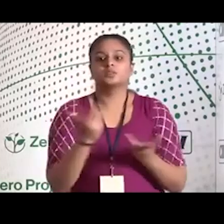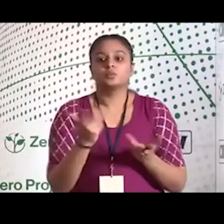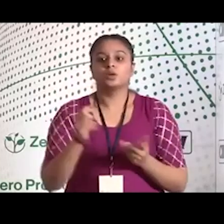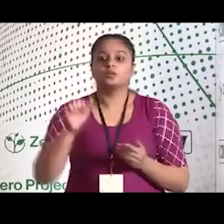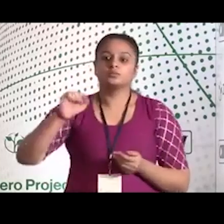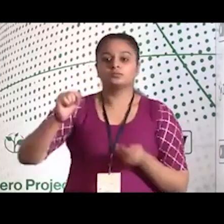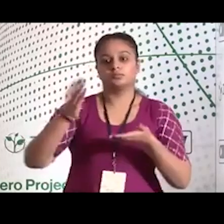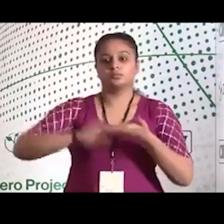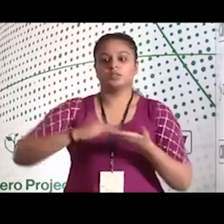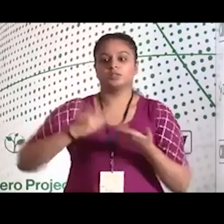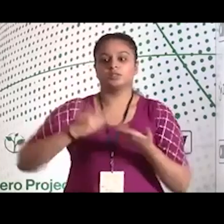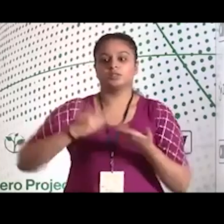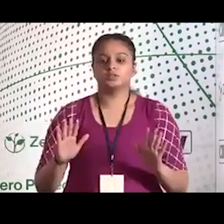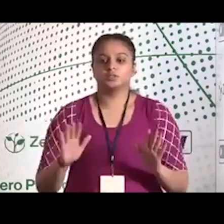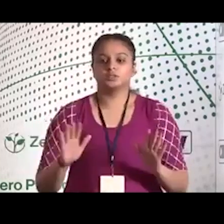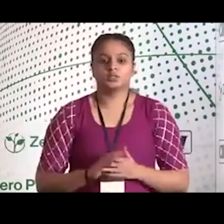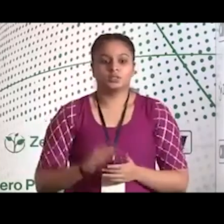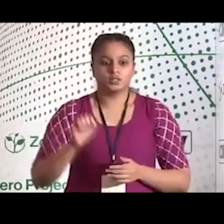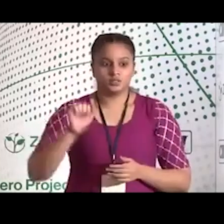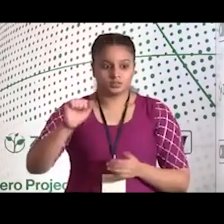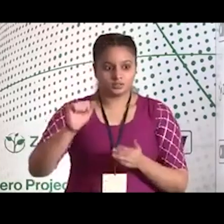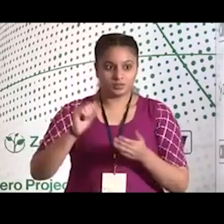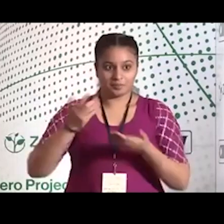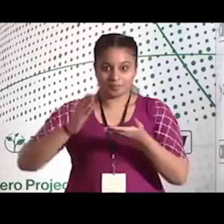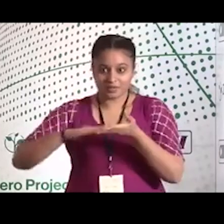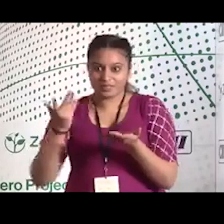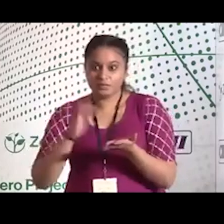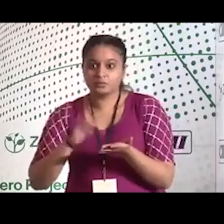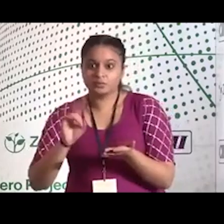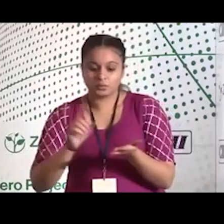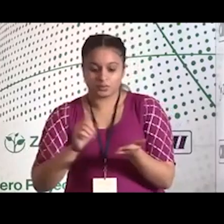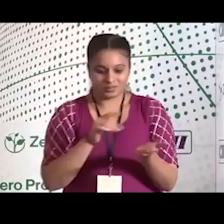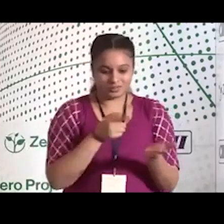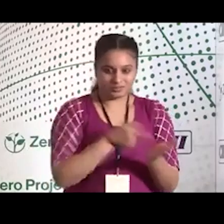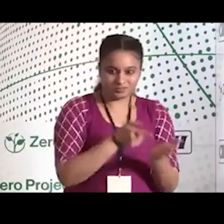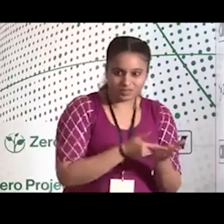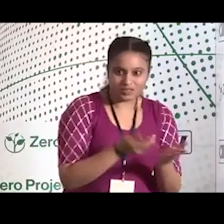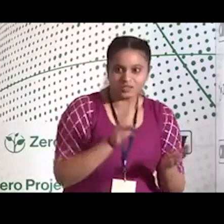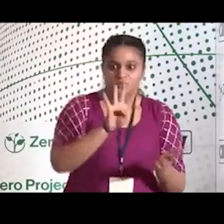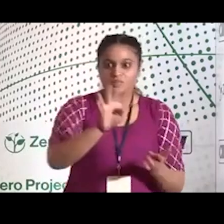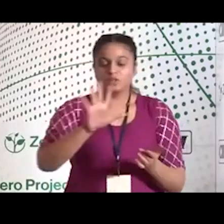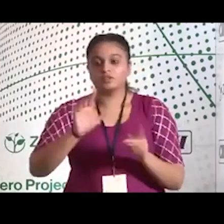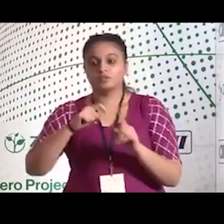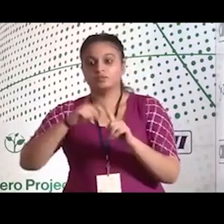So she was married off into a village that was around 45 kilometers away from her.